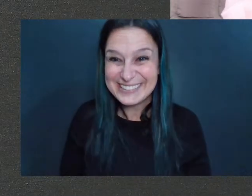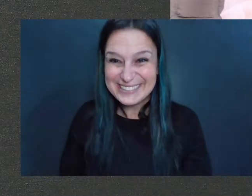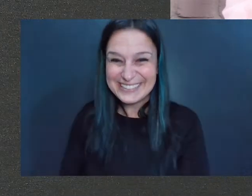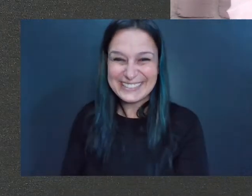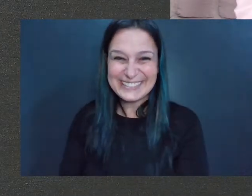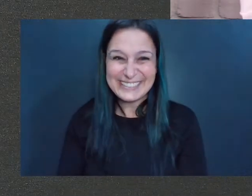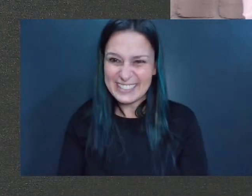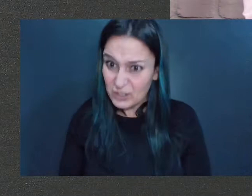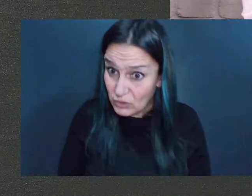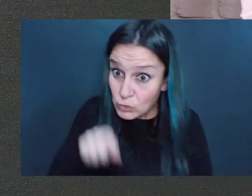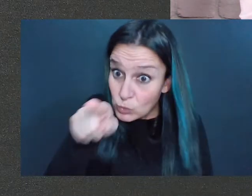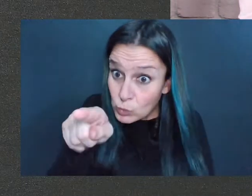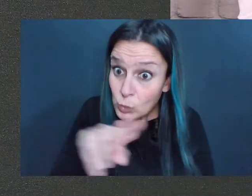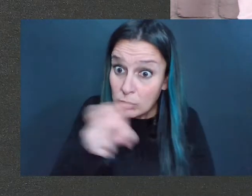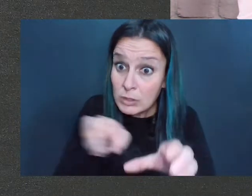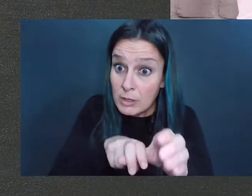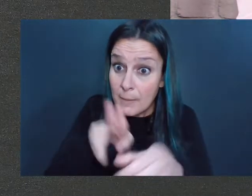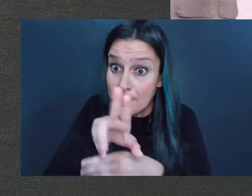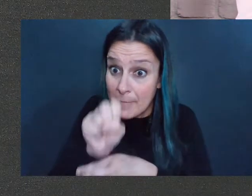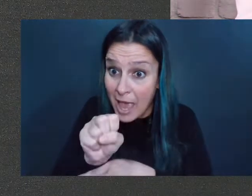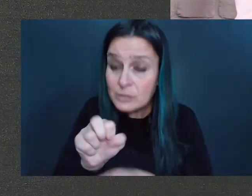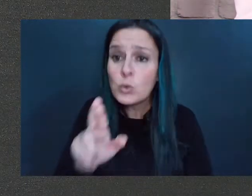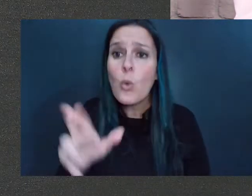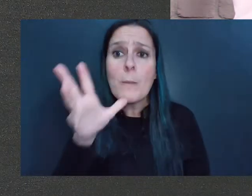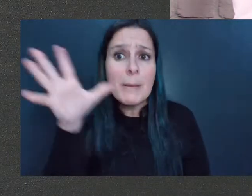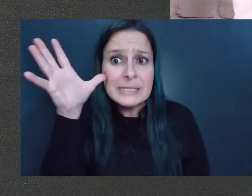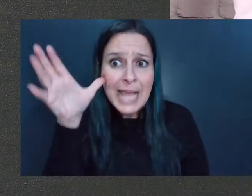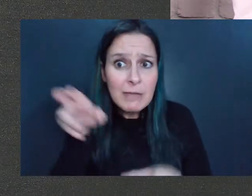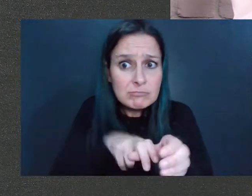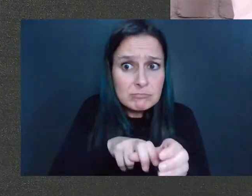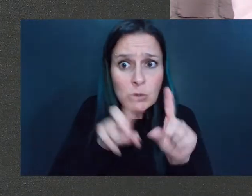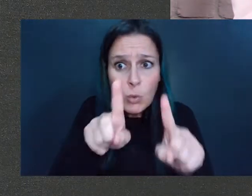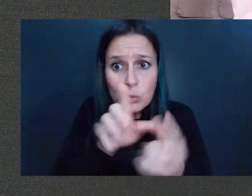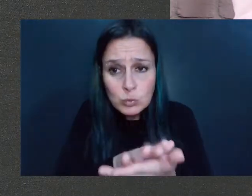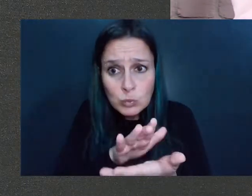Do you ride a bus or do your parents take you to school or do you walk to school?